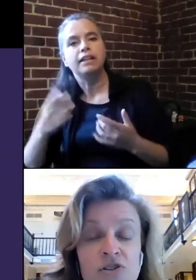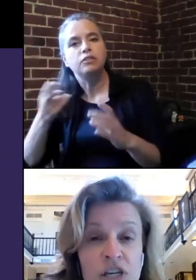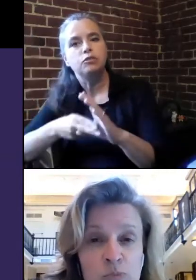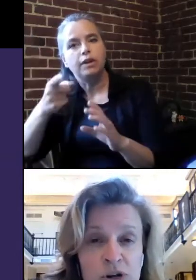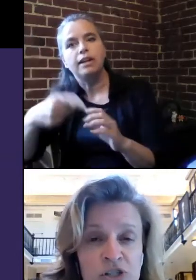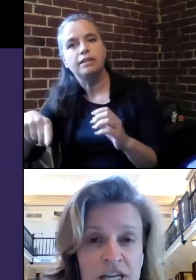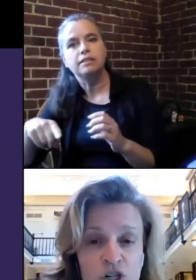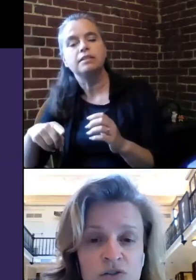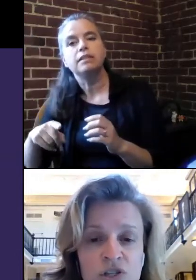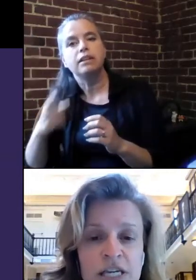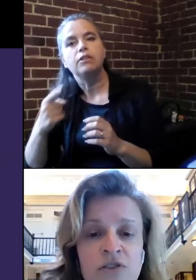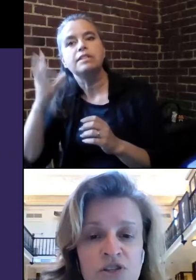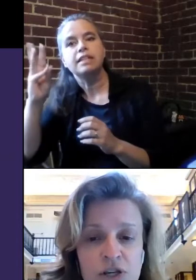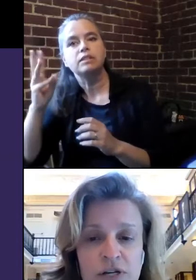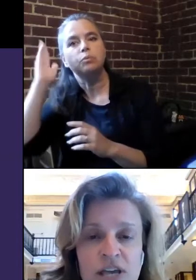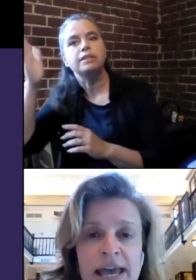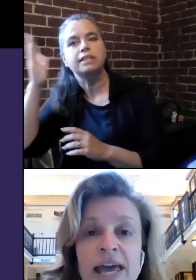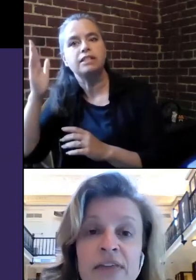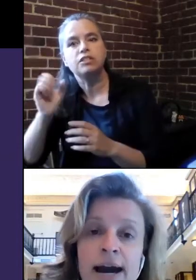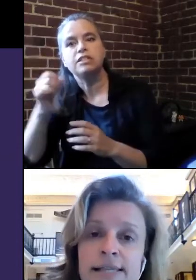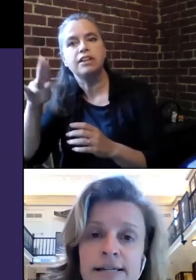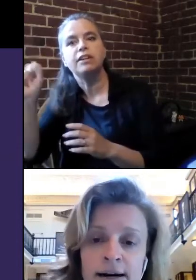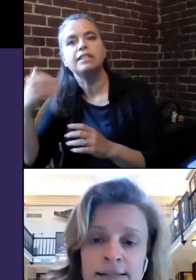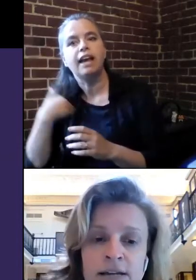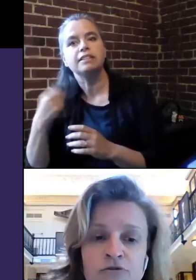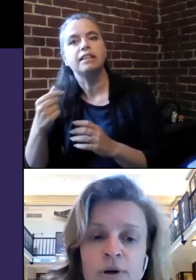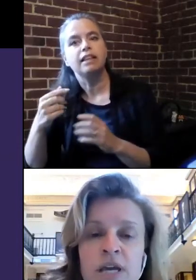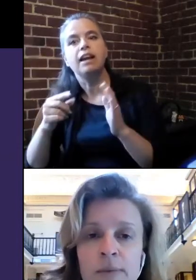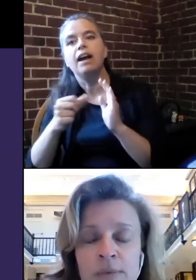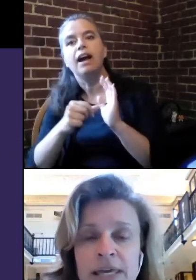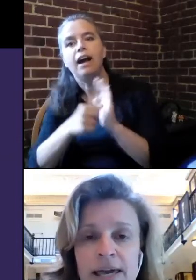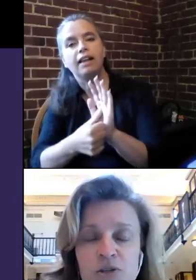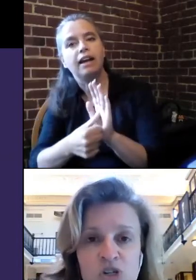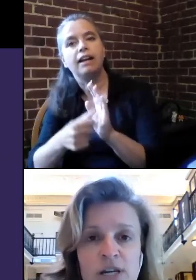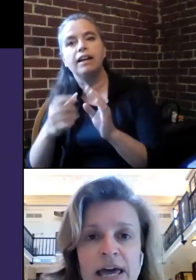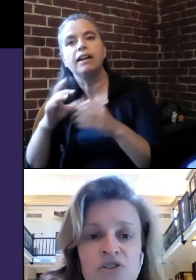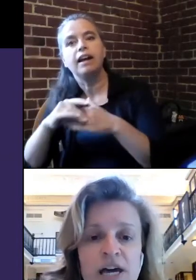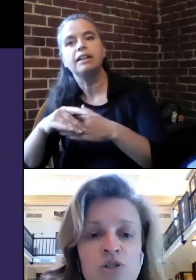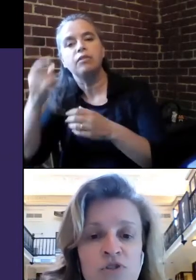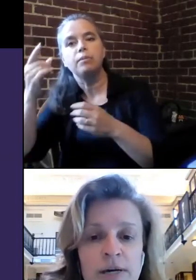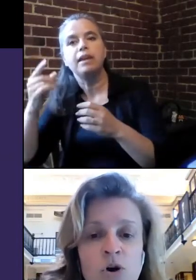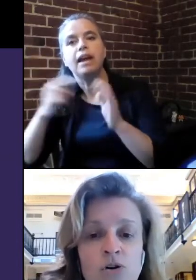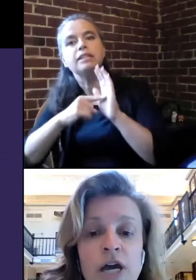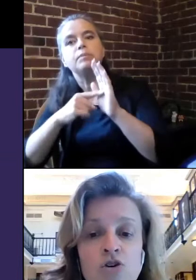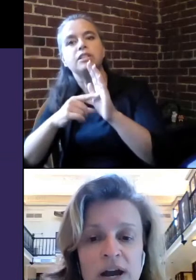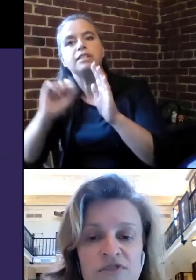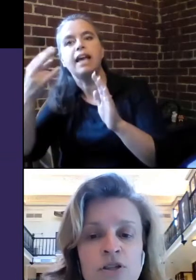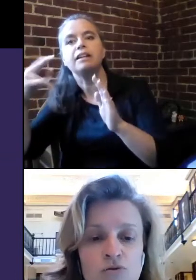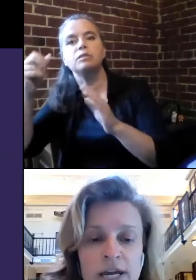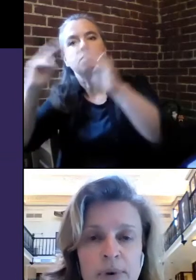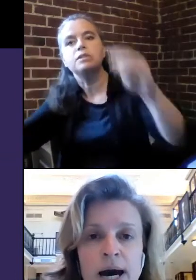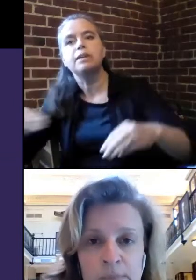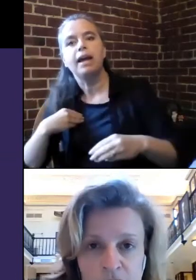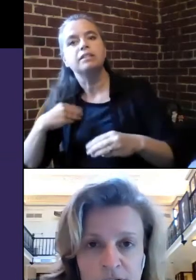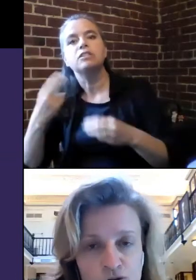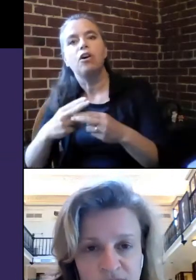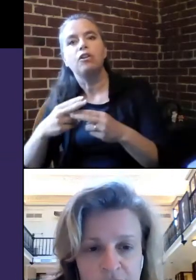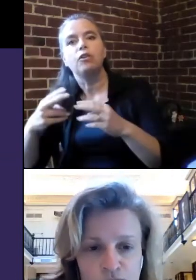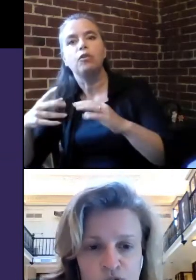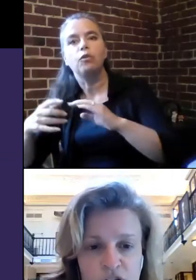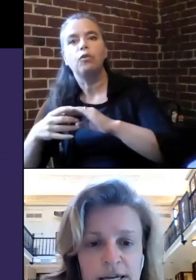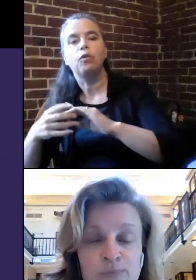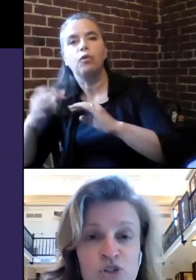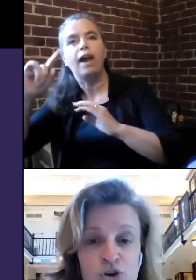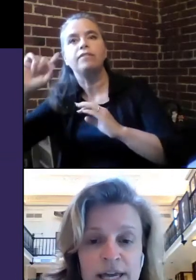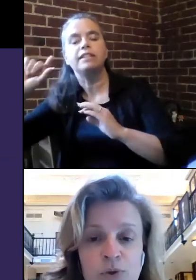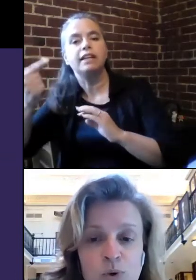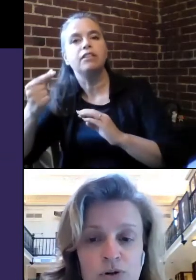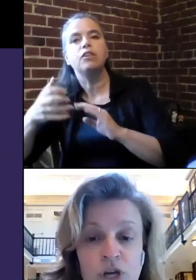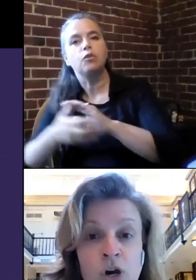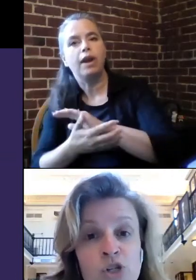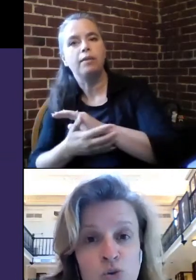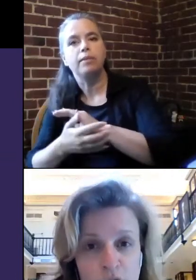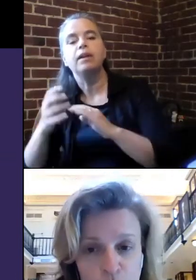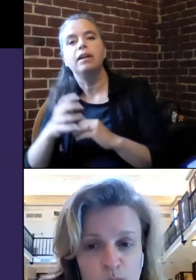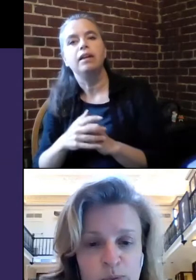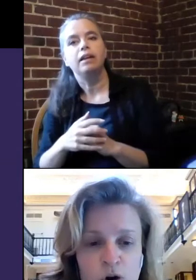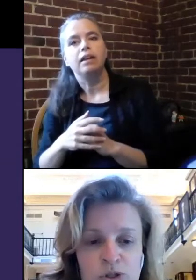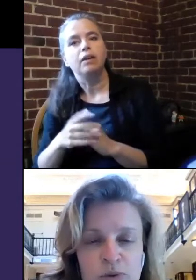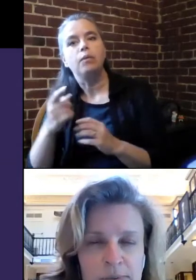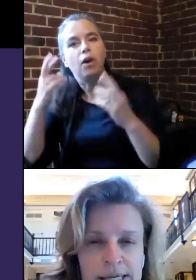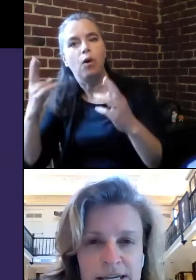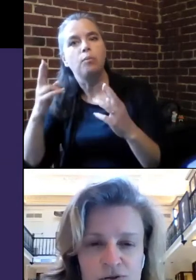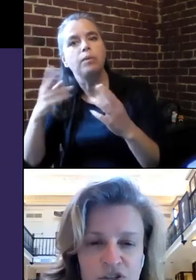There are six presentations in this series, and they highlight content from the upcoming exhibition at the Sachs Museum--Grafting the Grape: American Grapevine Rootstock in Missouri and the World--which we hope to be open to the public later this summer.